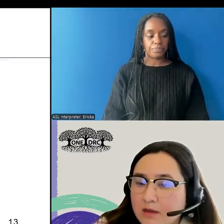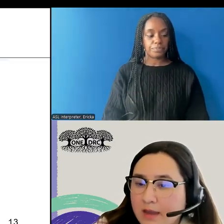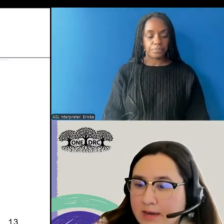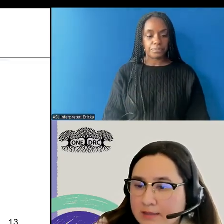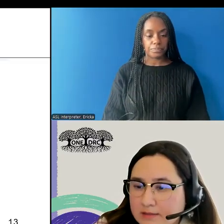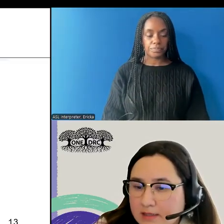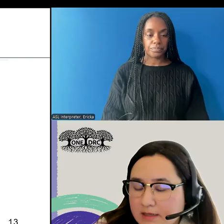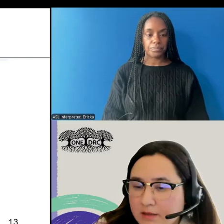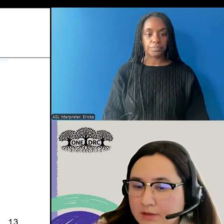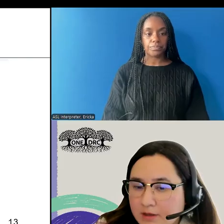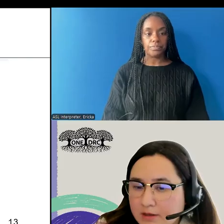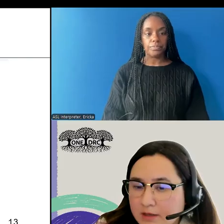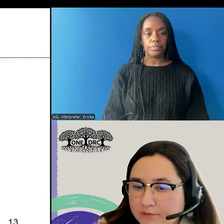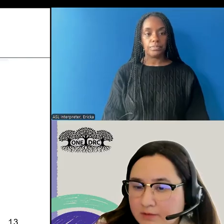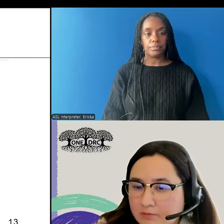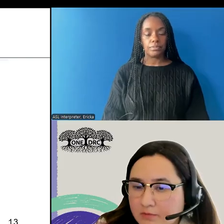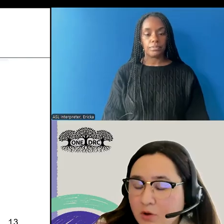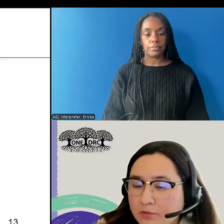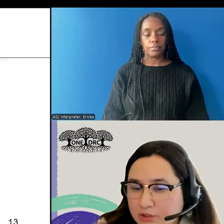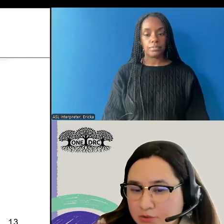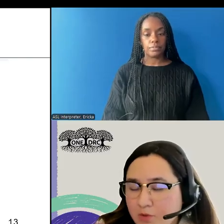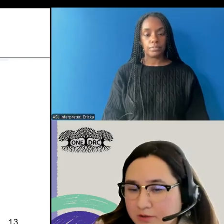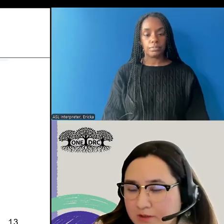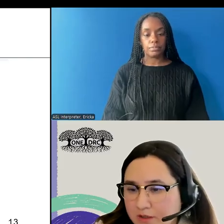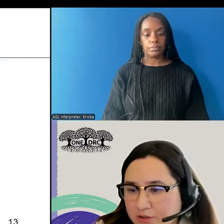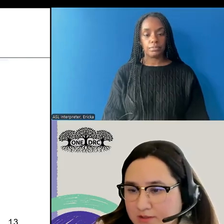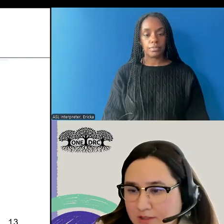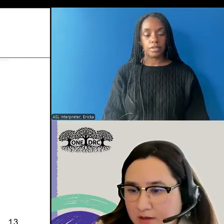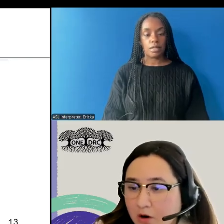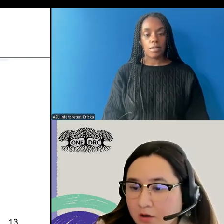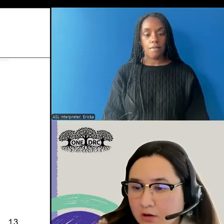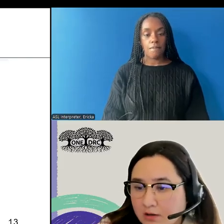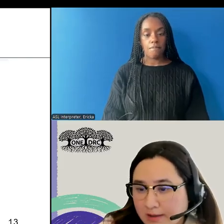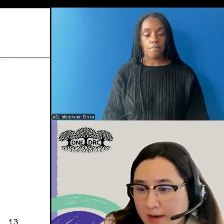And the if the only two modifications that are allowed